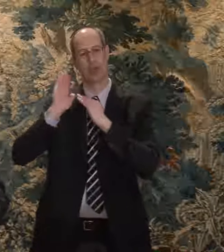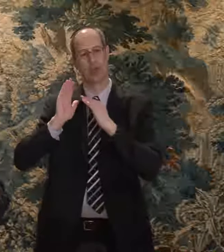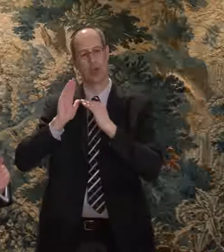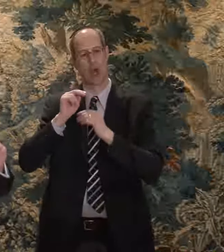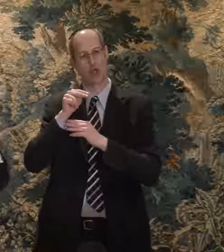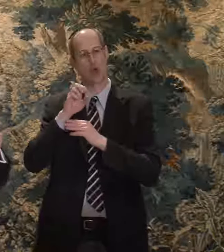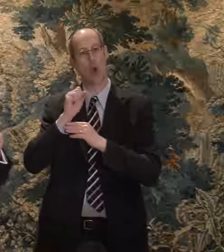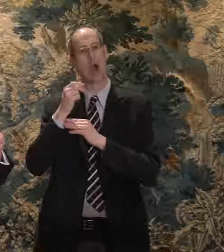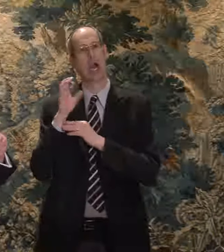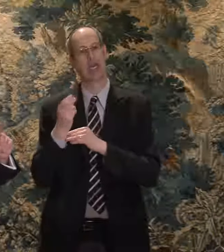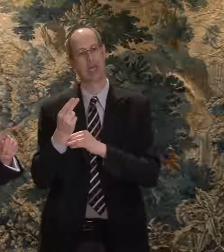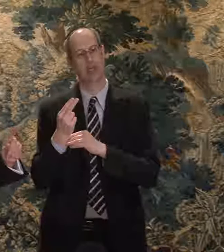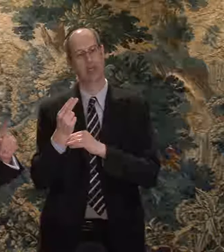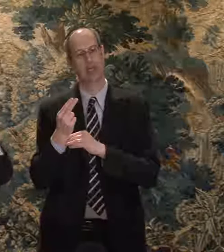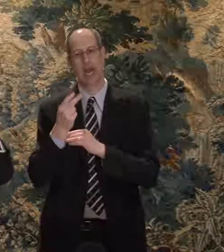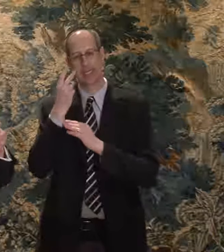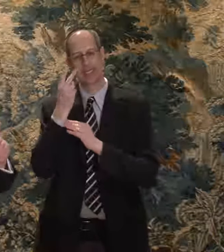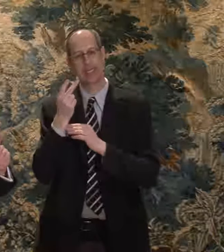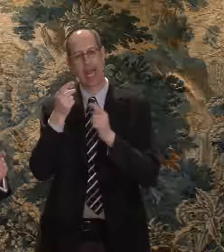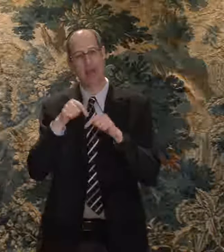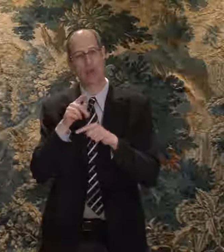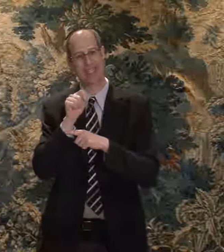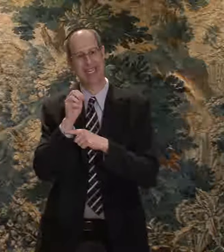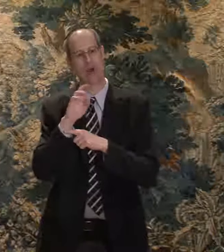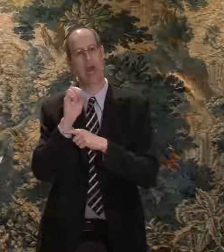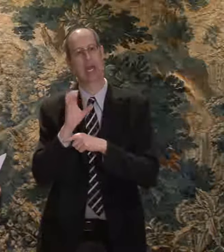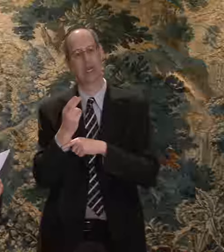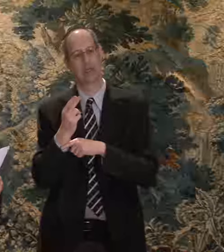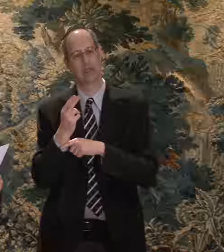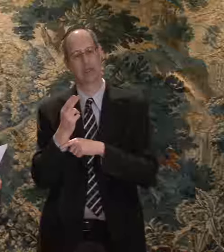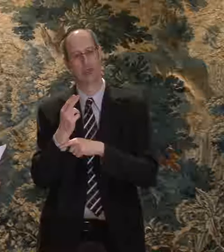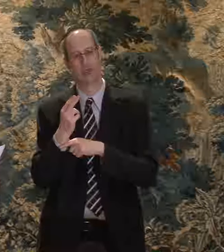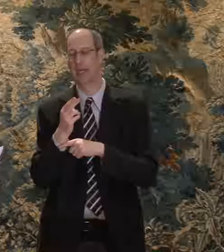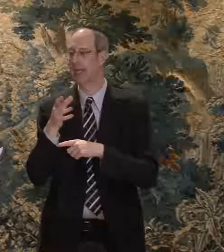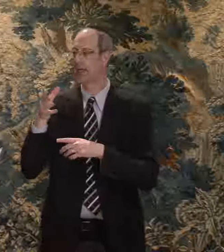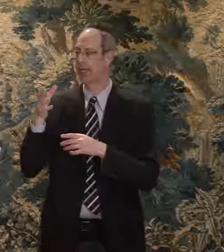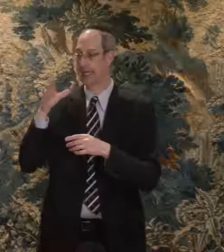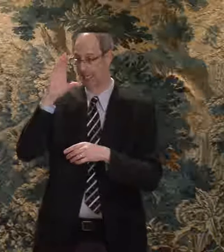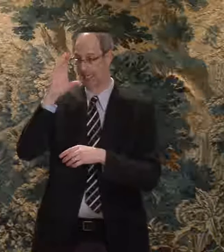and we're going to see what happened with Tara Tara takes his son of Rome he